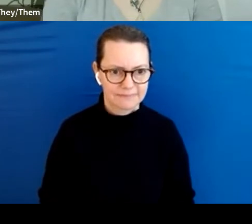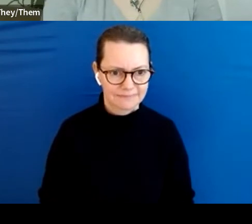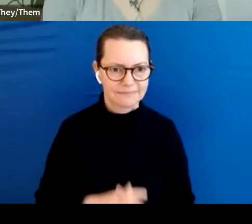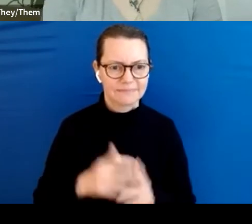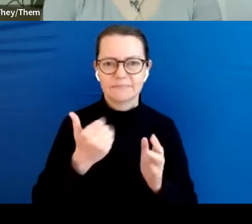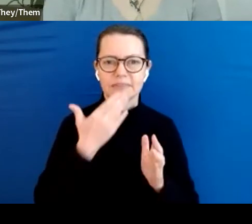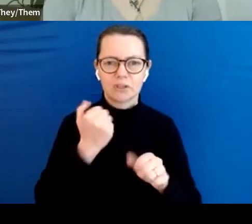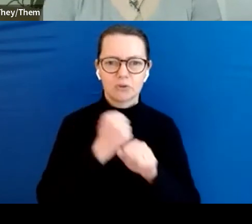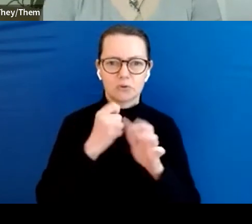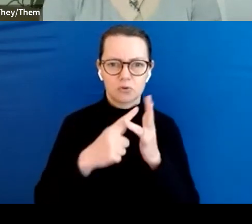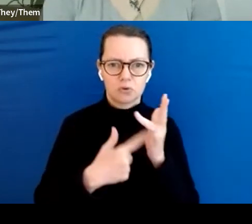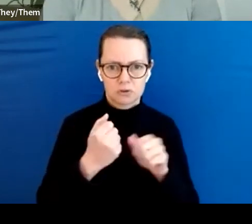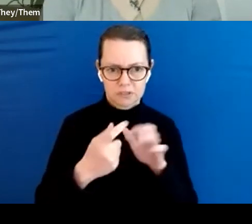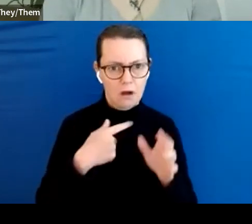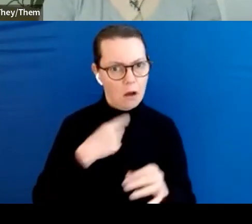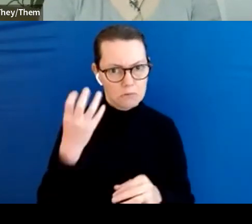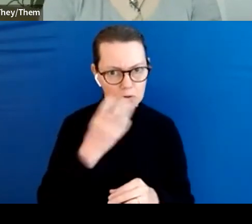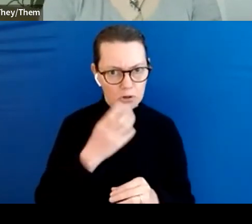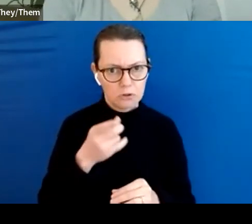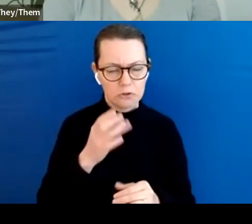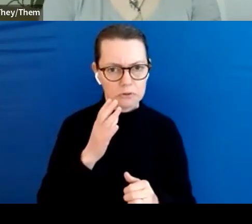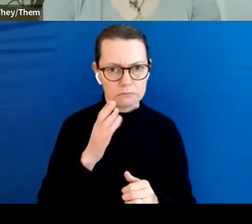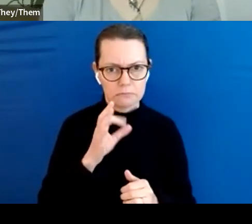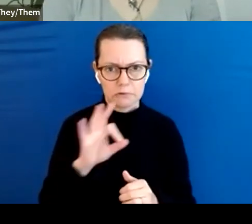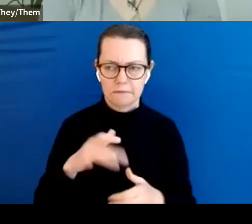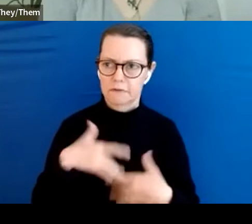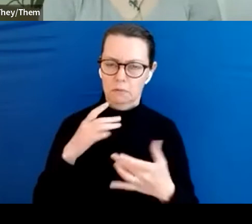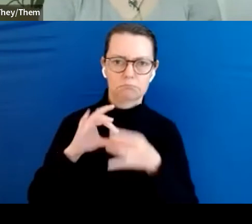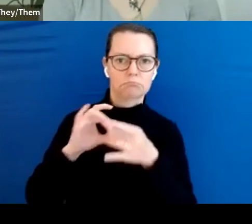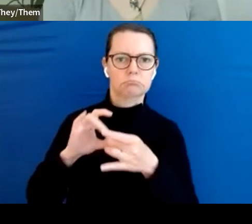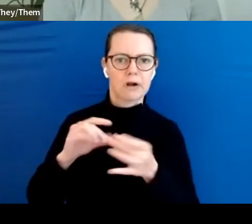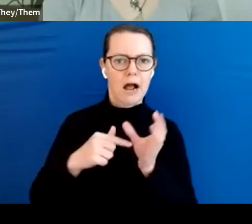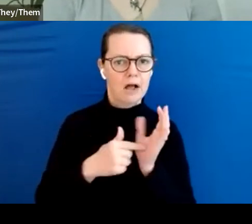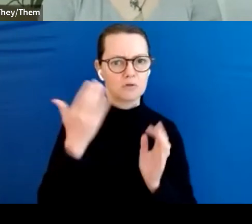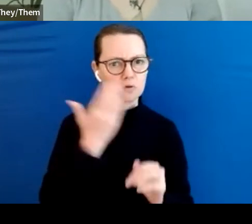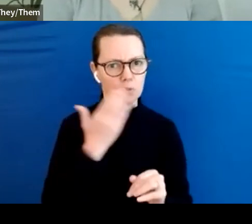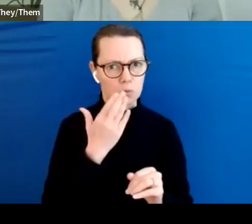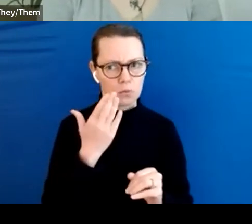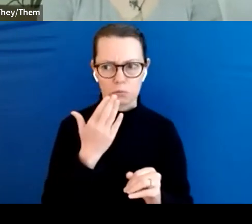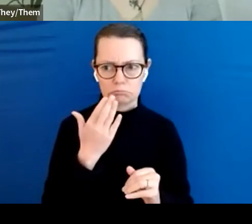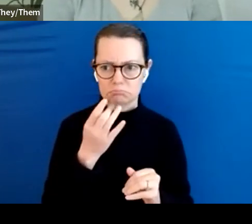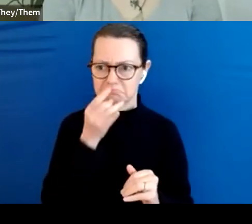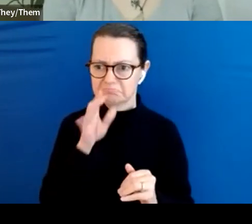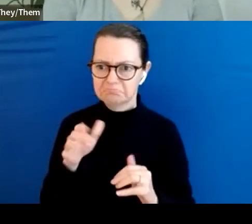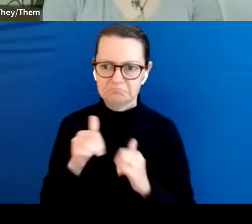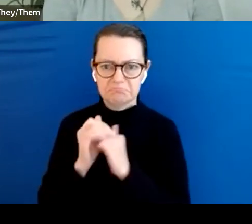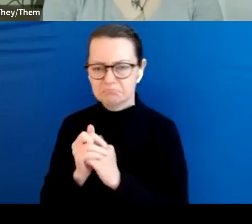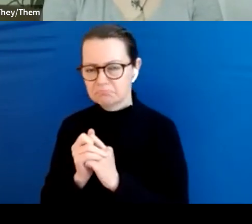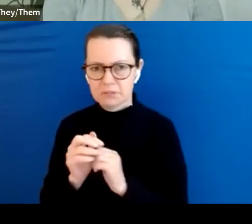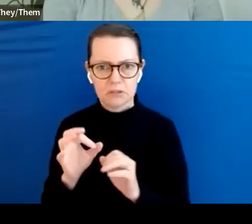Thanks, Georgia, and I'm sorry that you haven't felt that I was wondering, maybe.